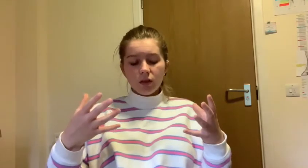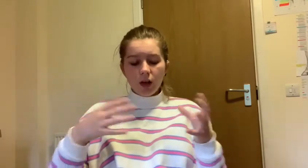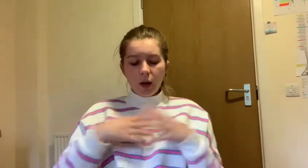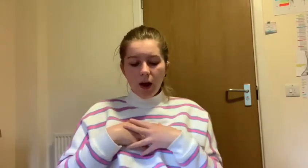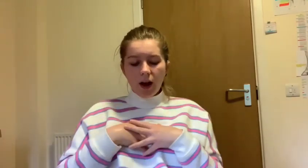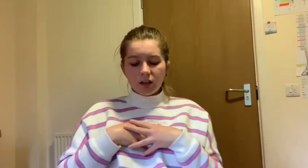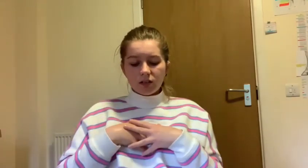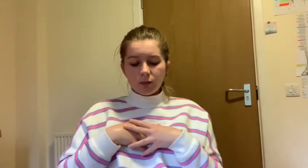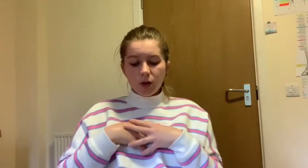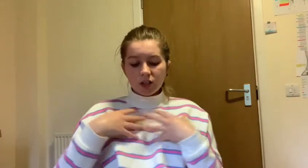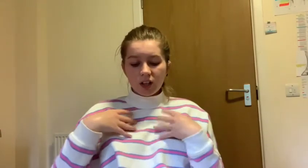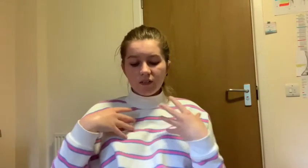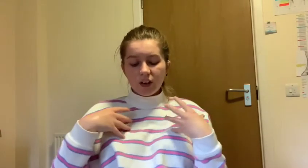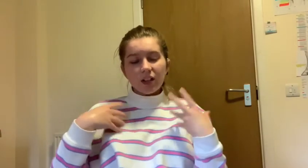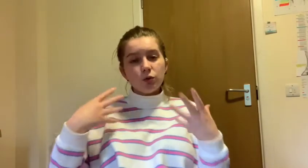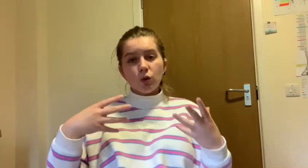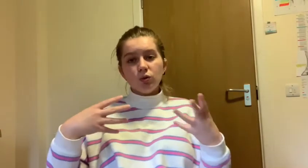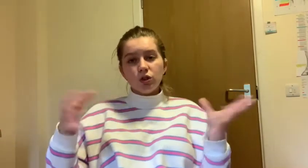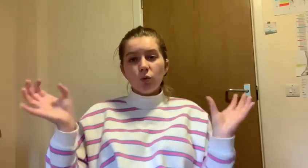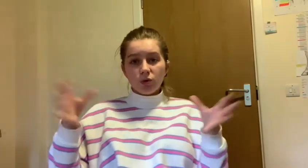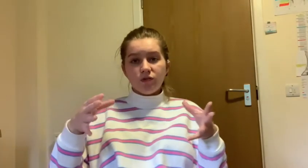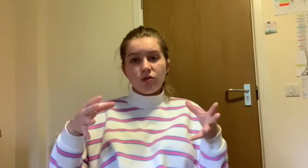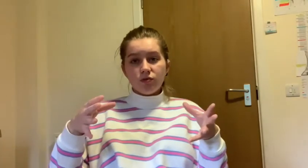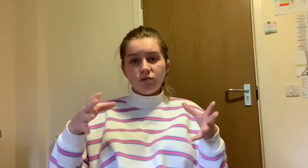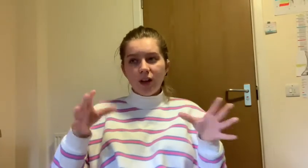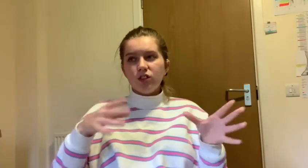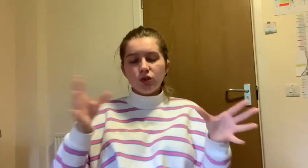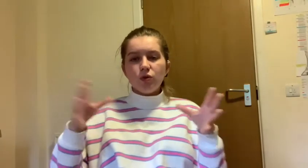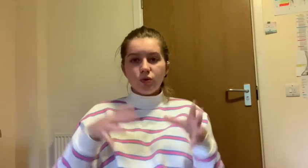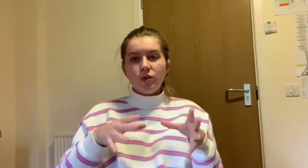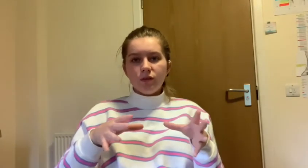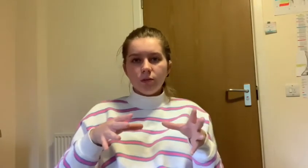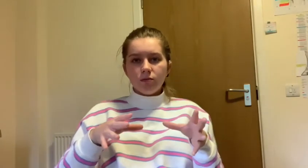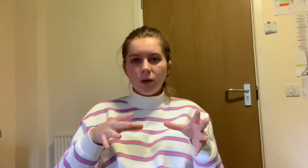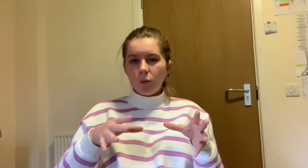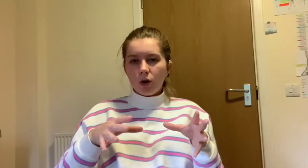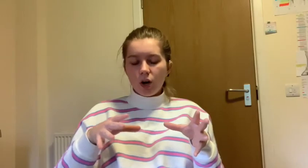Personally I felt like it was cool to do all three of them in one go.